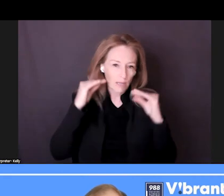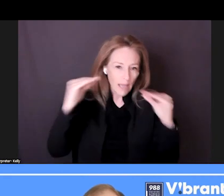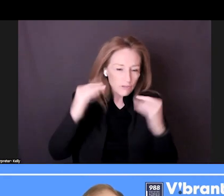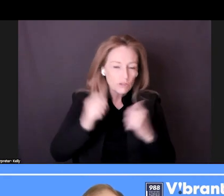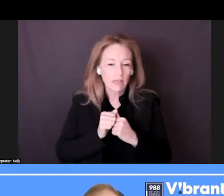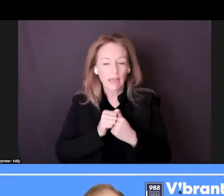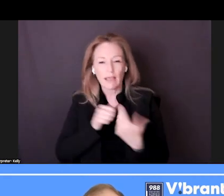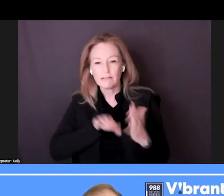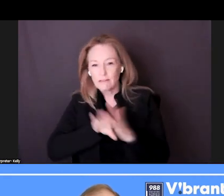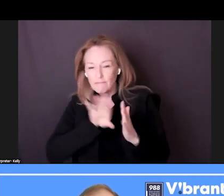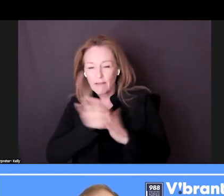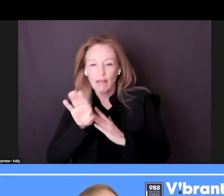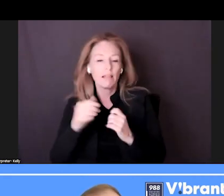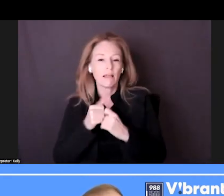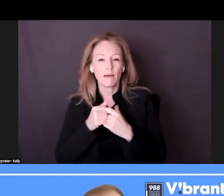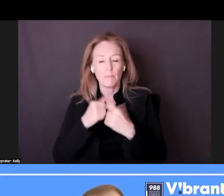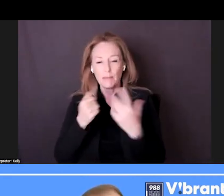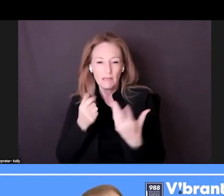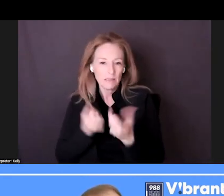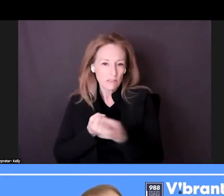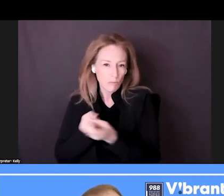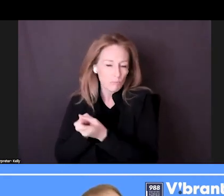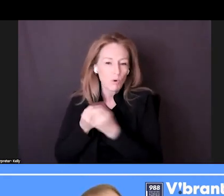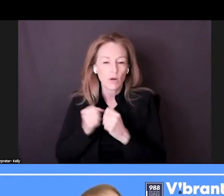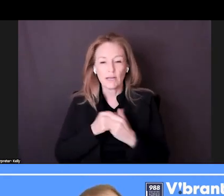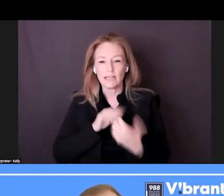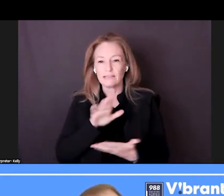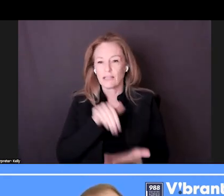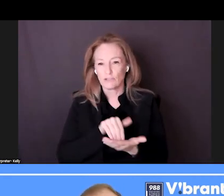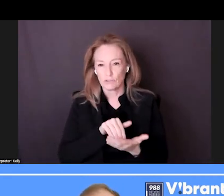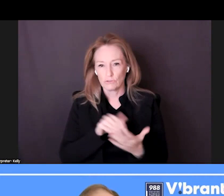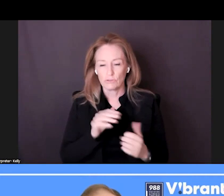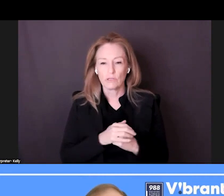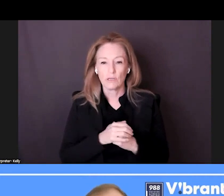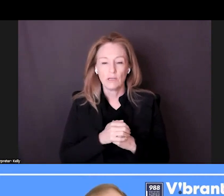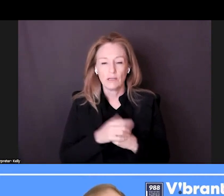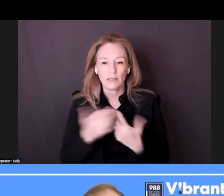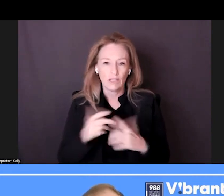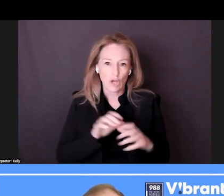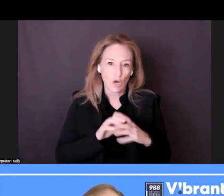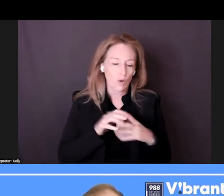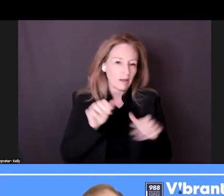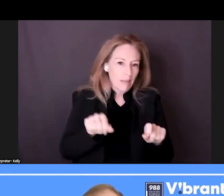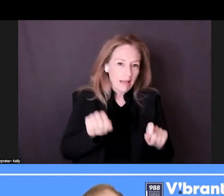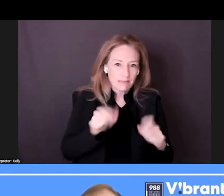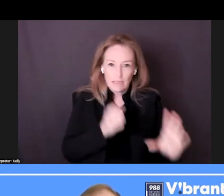CENTERS IN A SPACE WHERE WORK FORCE MANAGEMENT HAS NEVER BEEN A